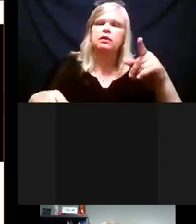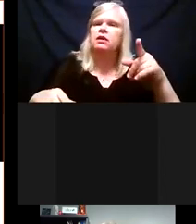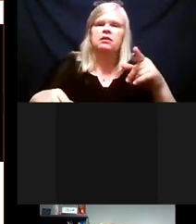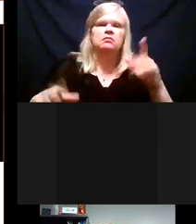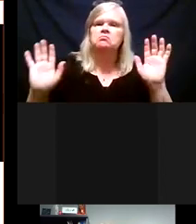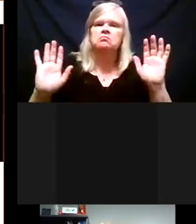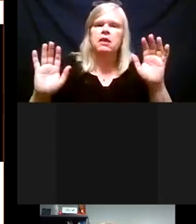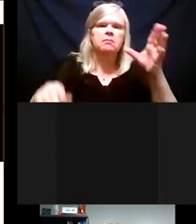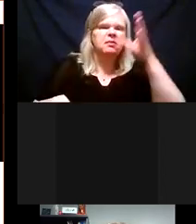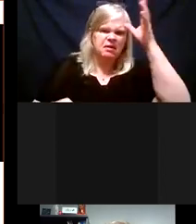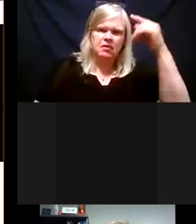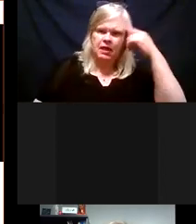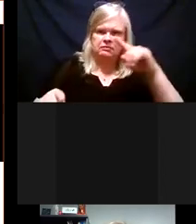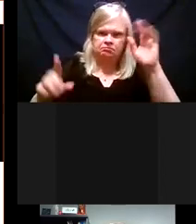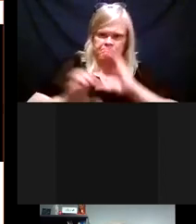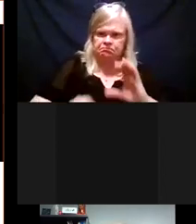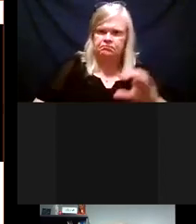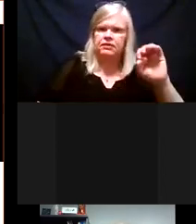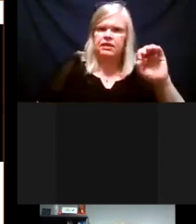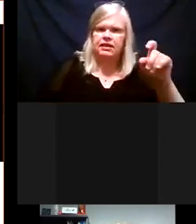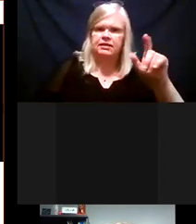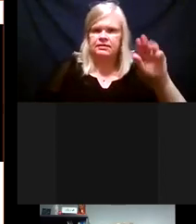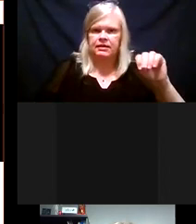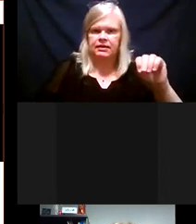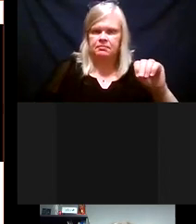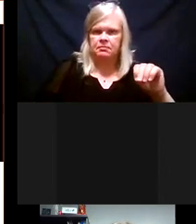HAPPENED OR THEY KNOW SOMETHING HAPPENED AND THEY WANT PROOF OF